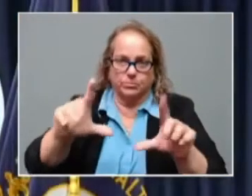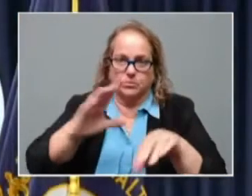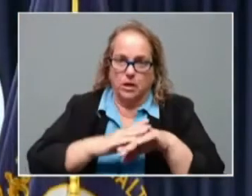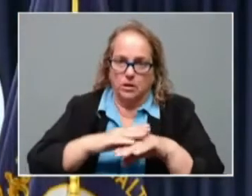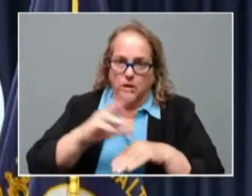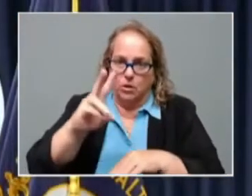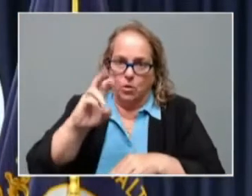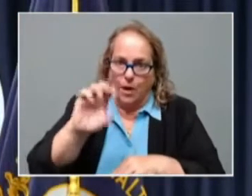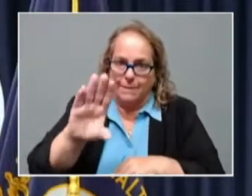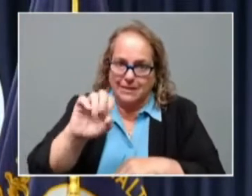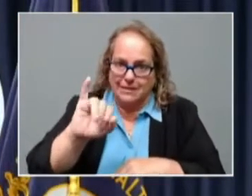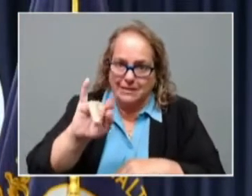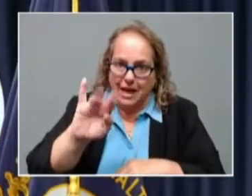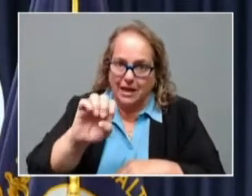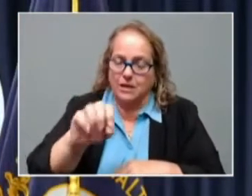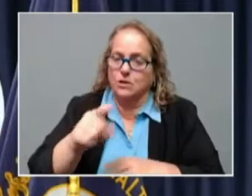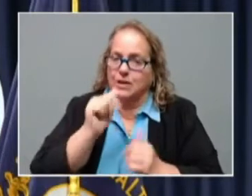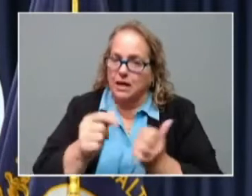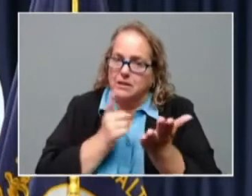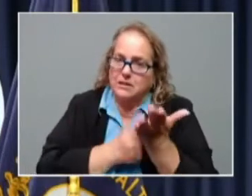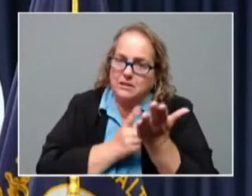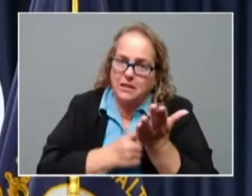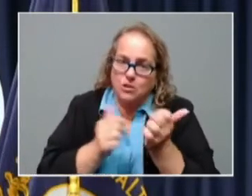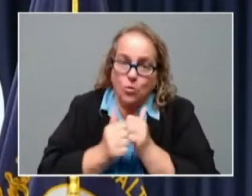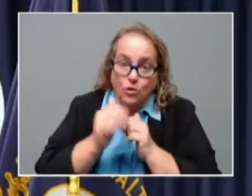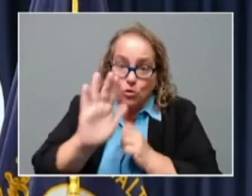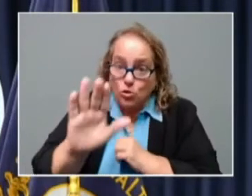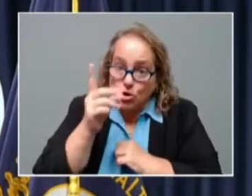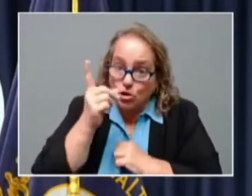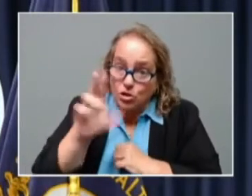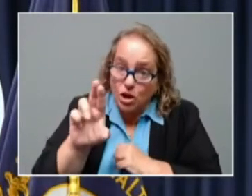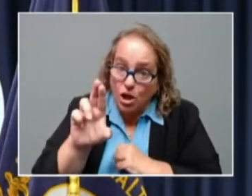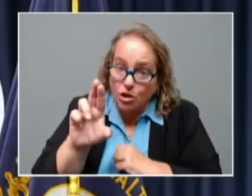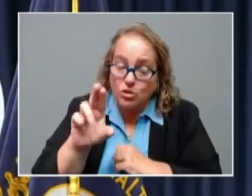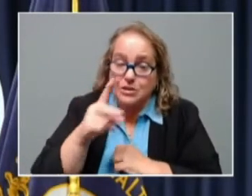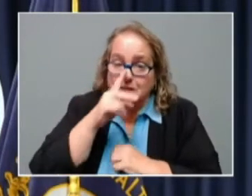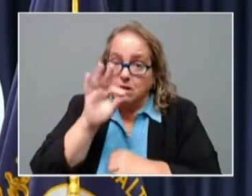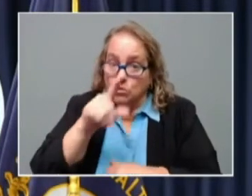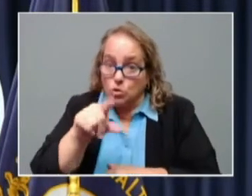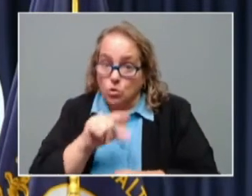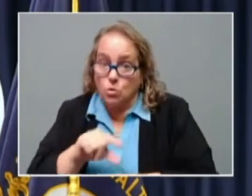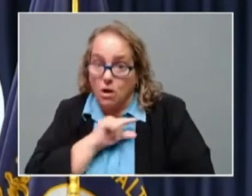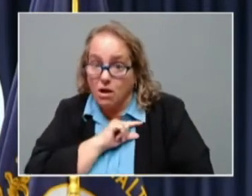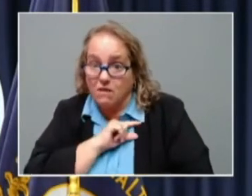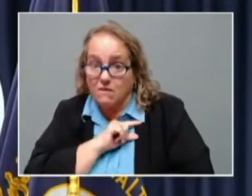doctor. But if you qualify, we really believe that you ought to get this